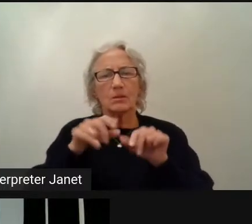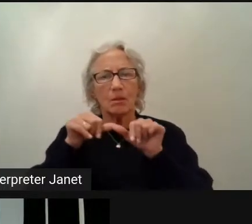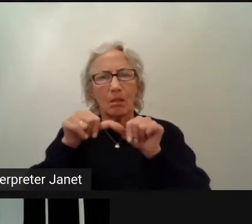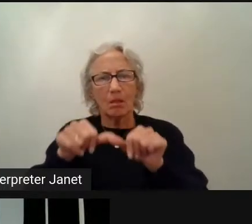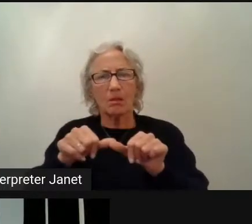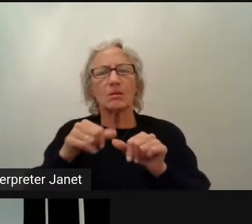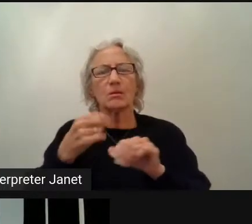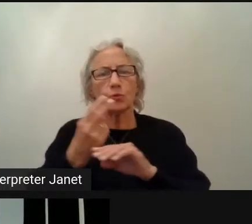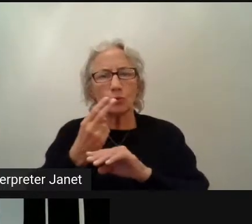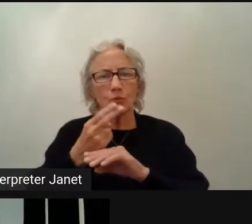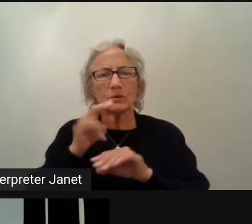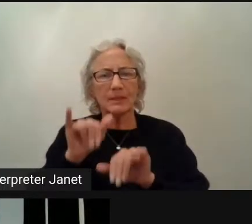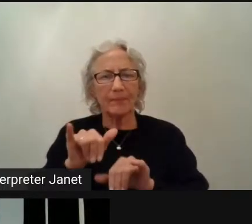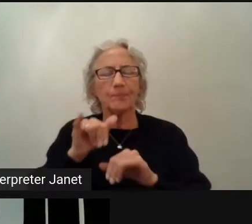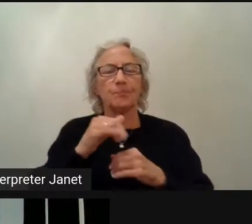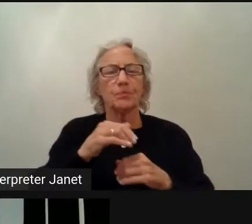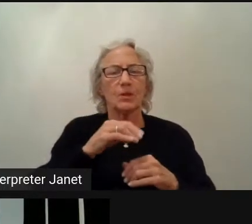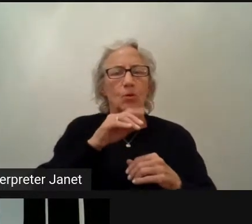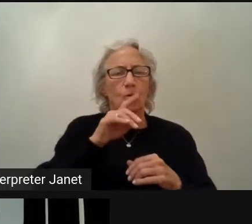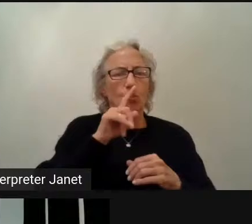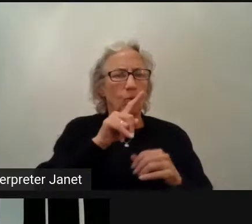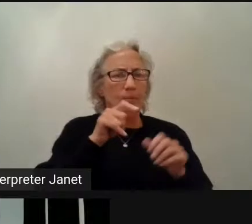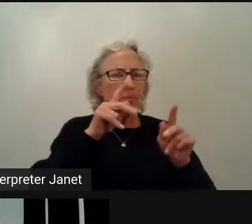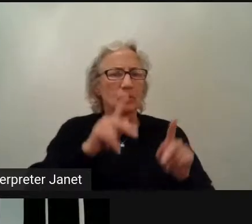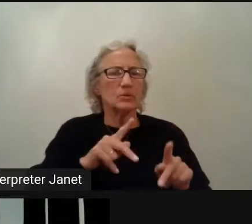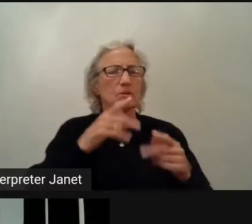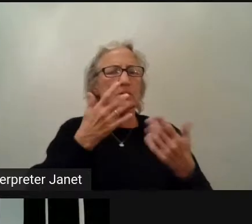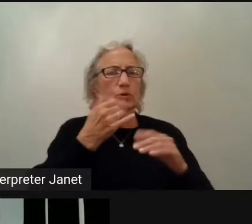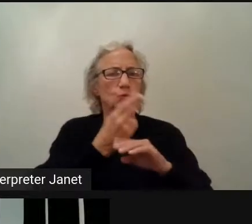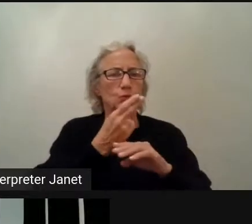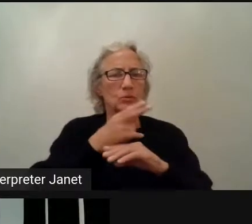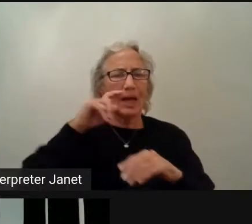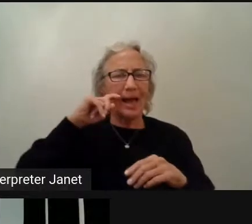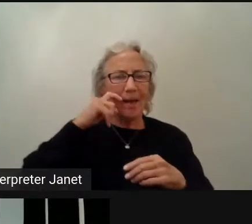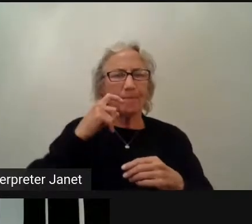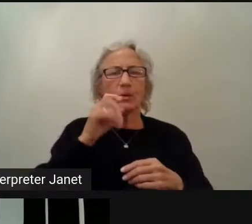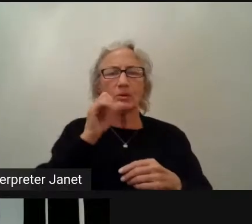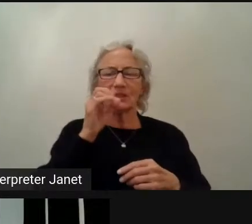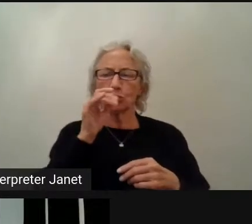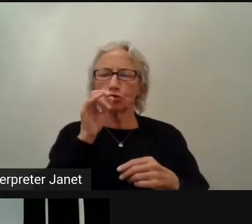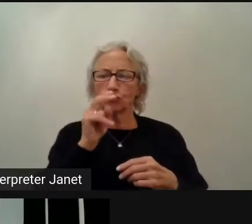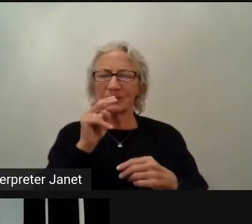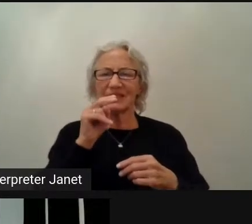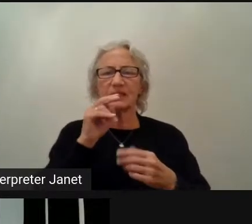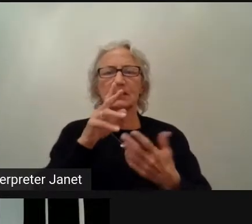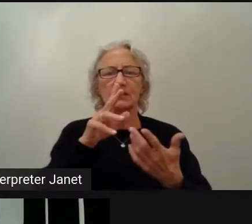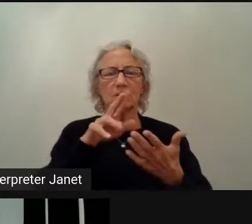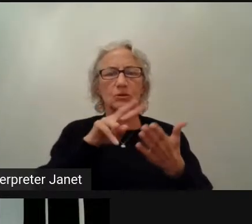We did not see many switch between all of the different things. I think the user